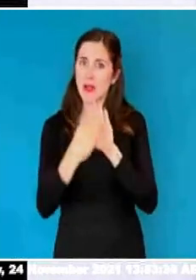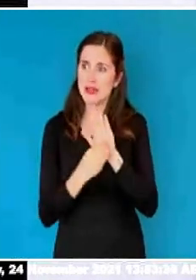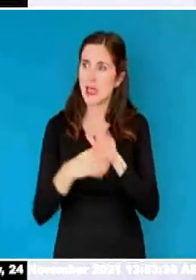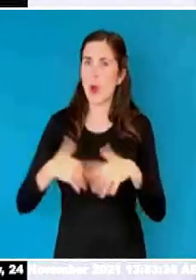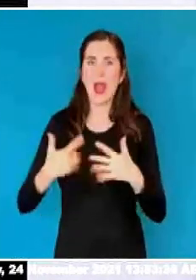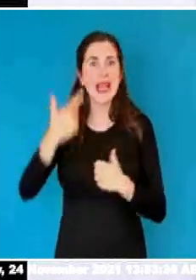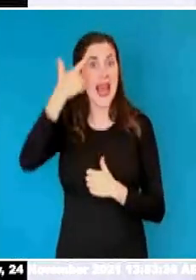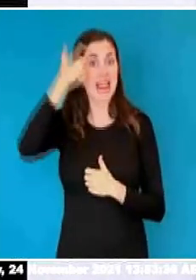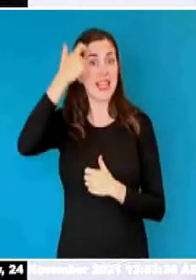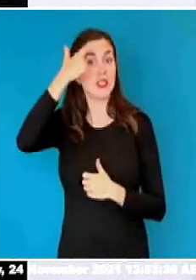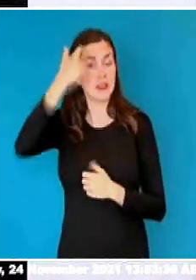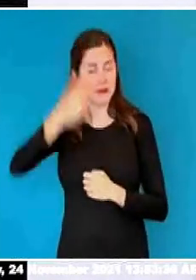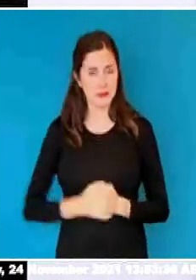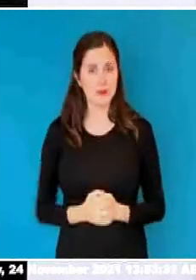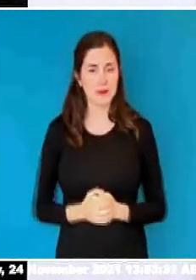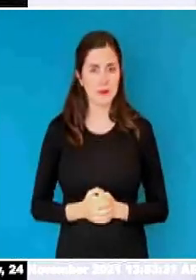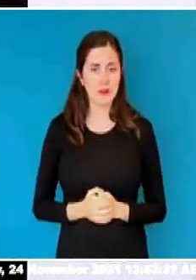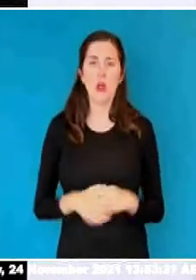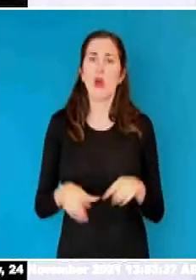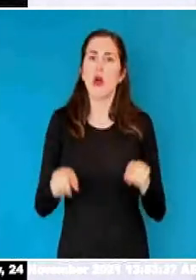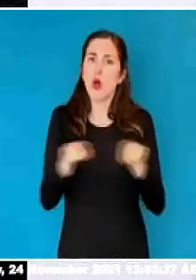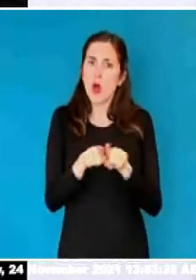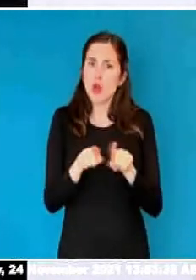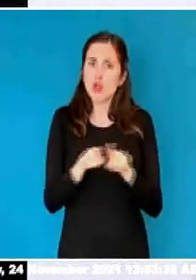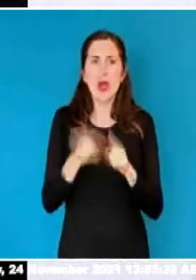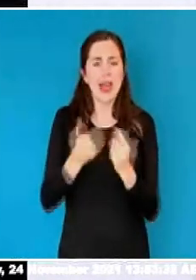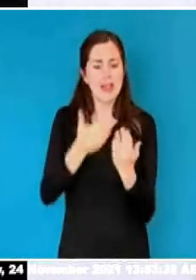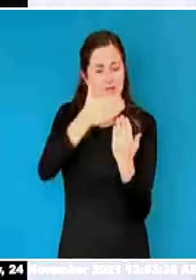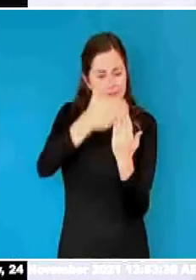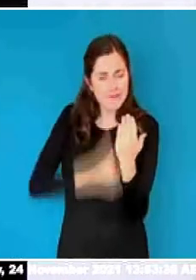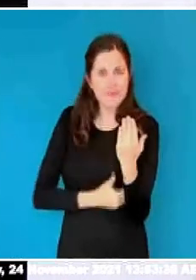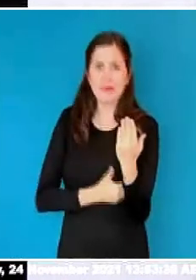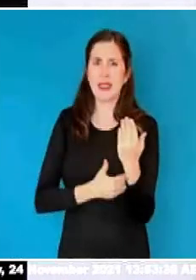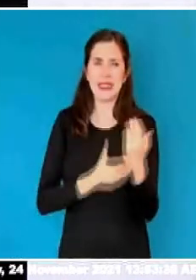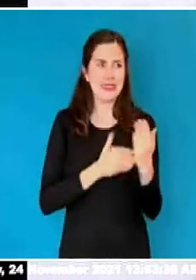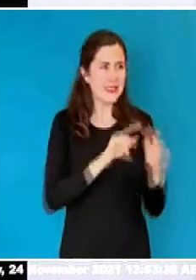It also was accompanied by a series of in depth interviews to get a bit of an